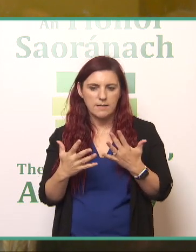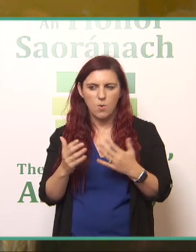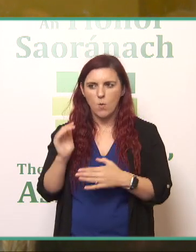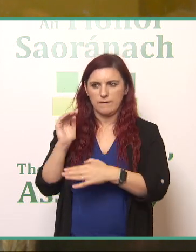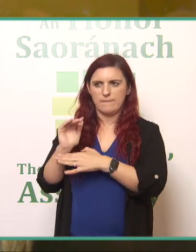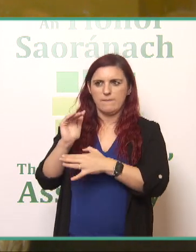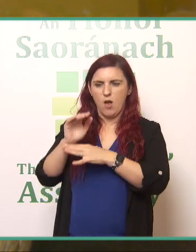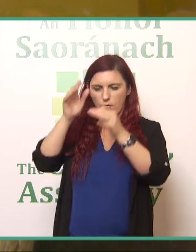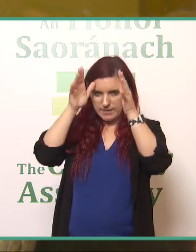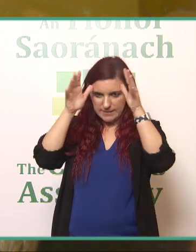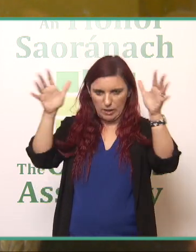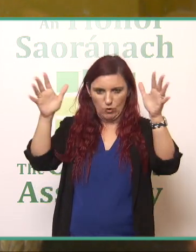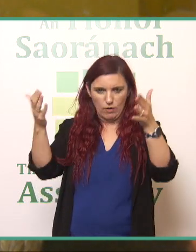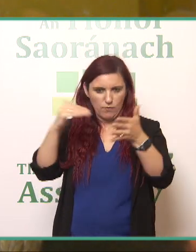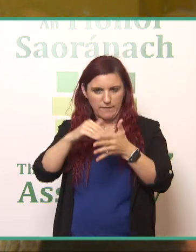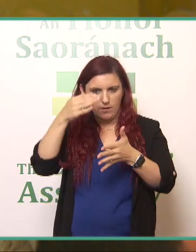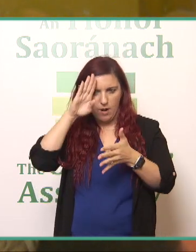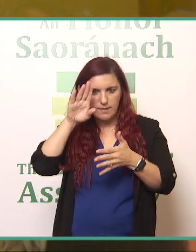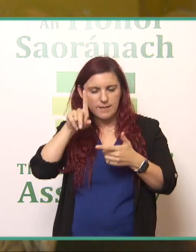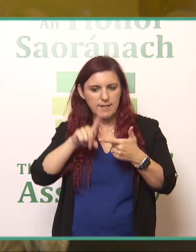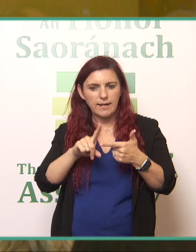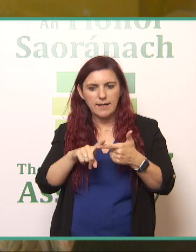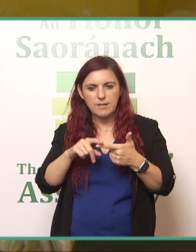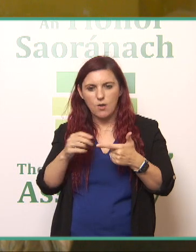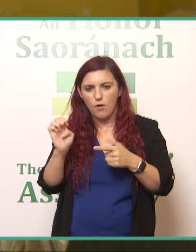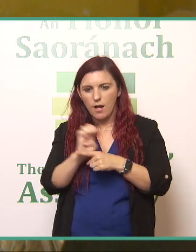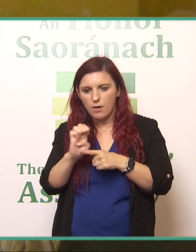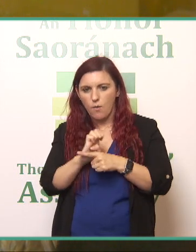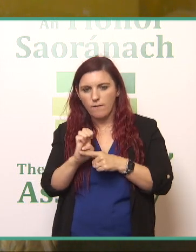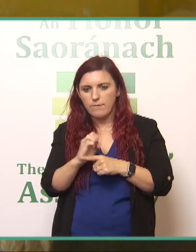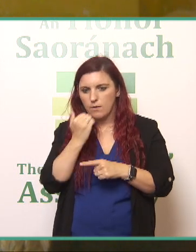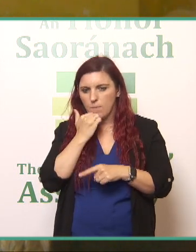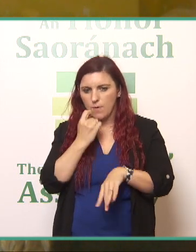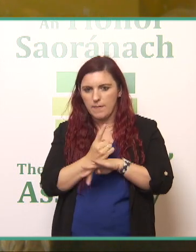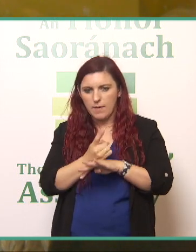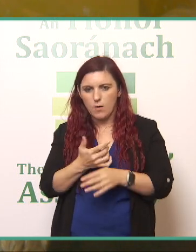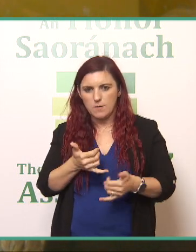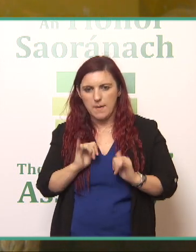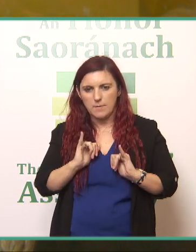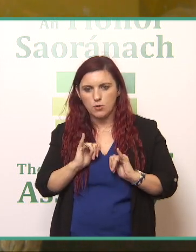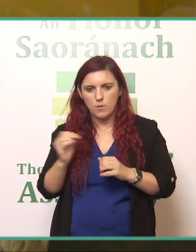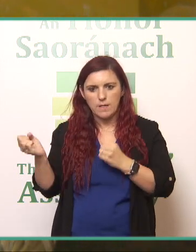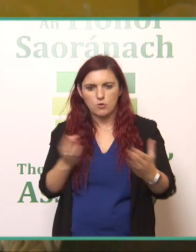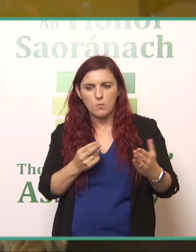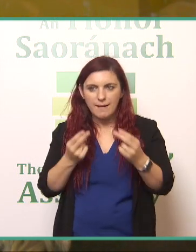And secondly, is there enough of a population? To potentially introduce a natural predator for our